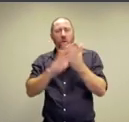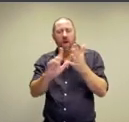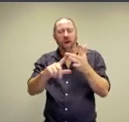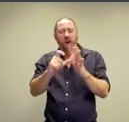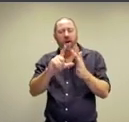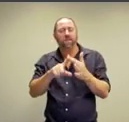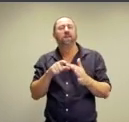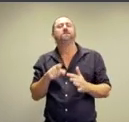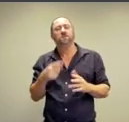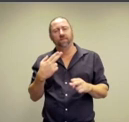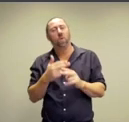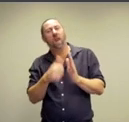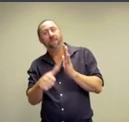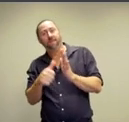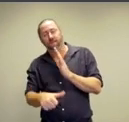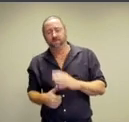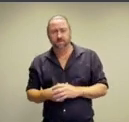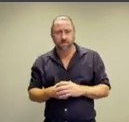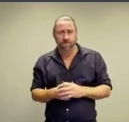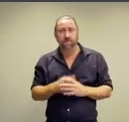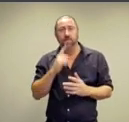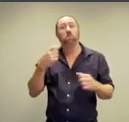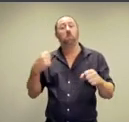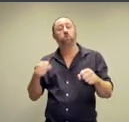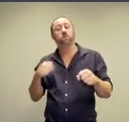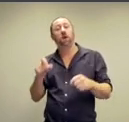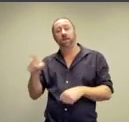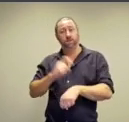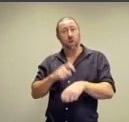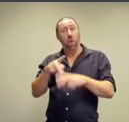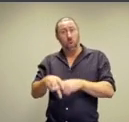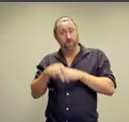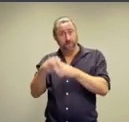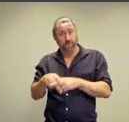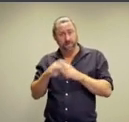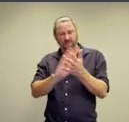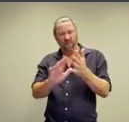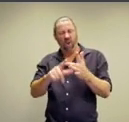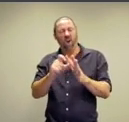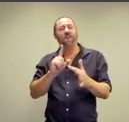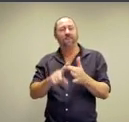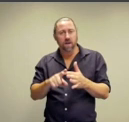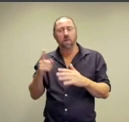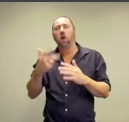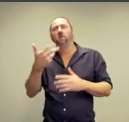commonly used to make leather jackets. For motorcycle jackets, horsehide was the leather of choice up until about the